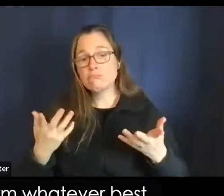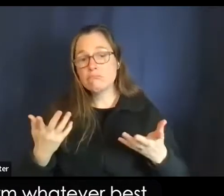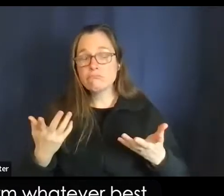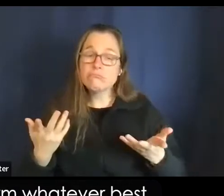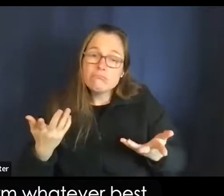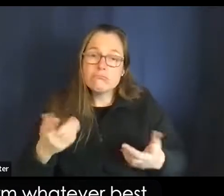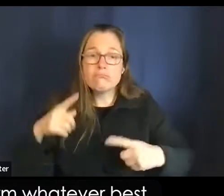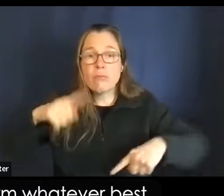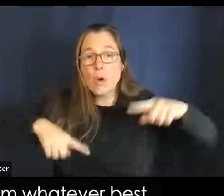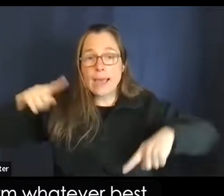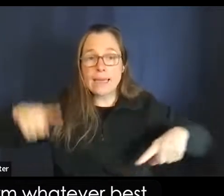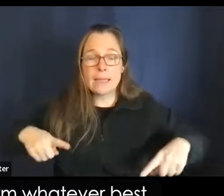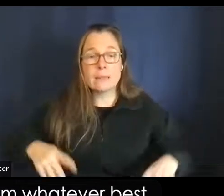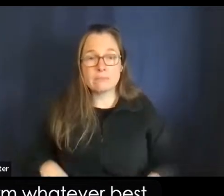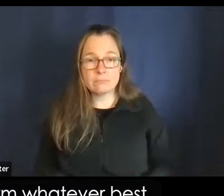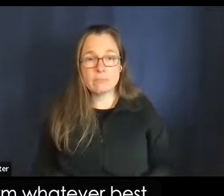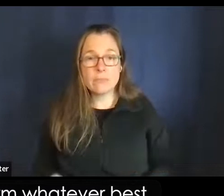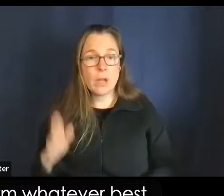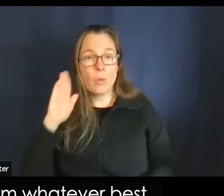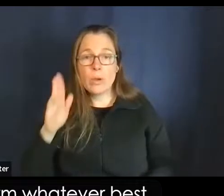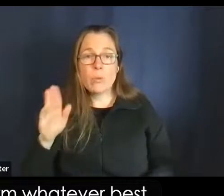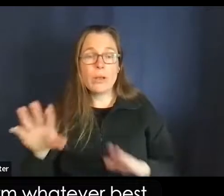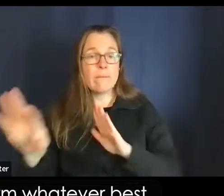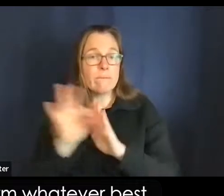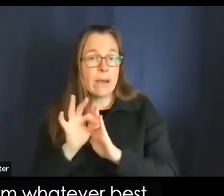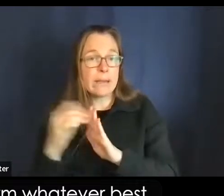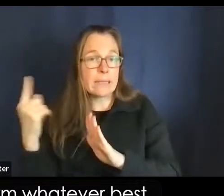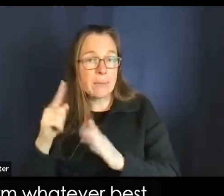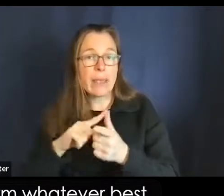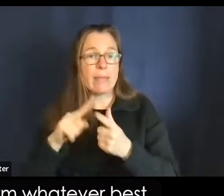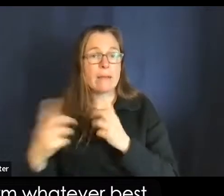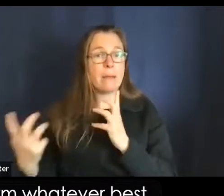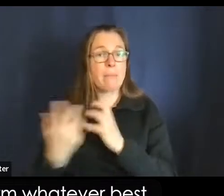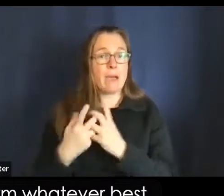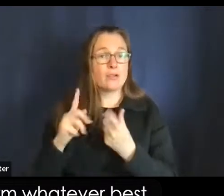And so we'll have to conform whatever best practices we find to the Portland way of doing things. So